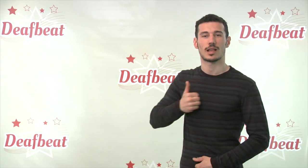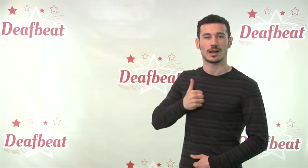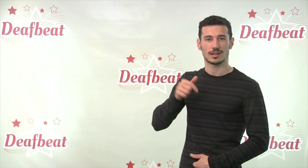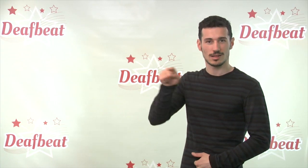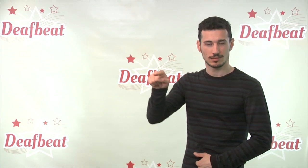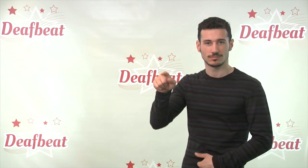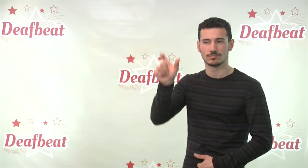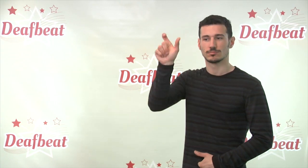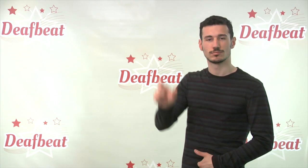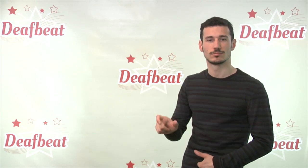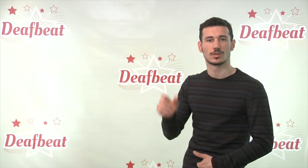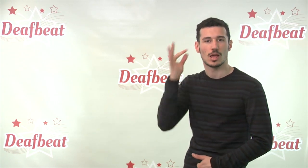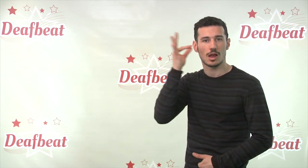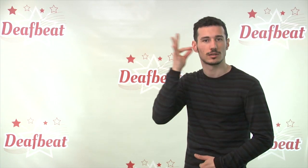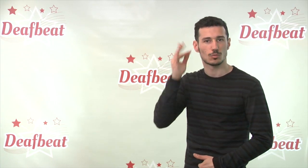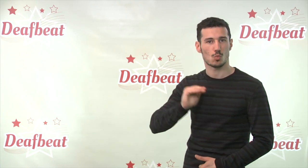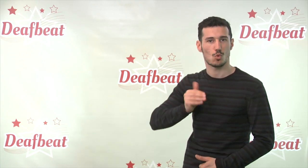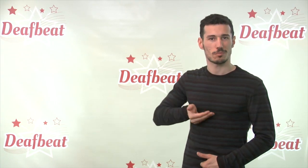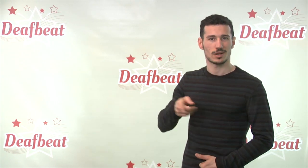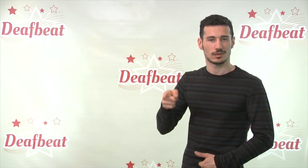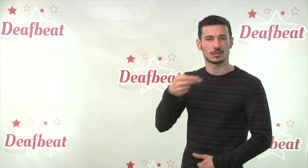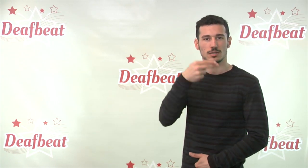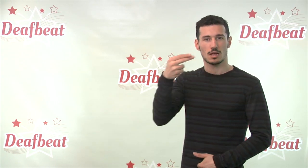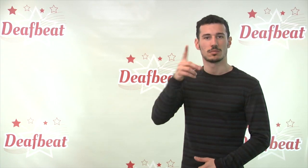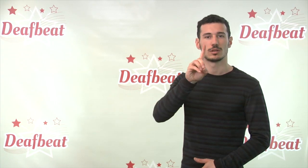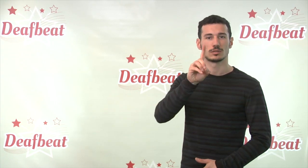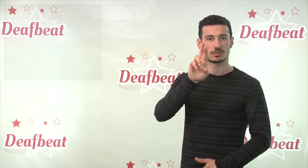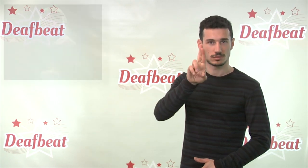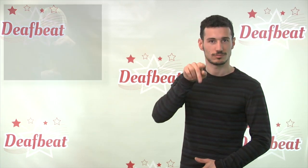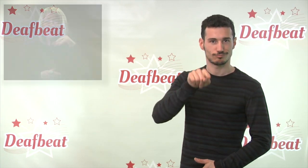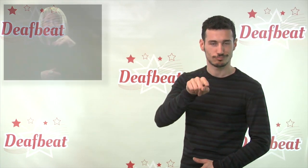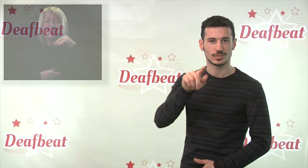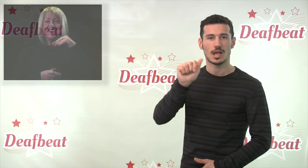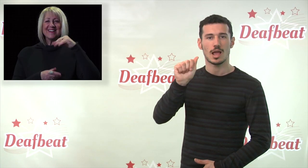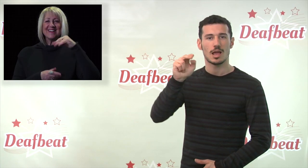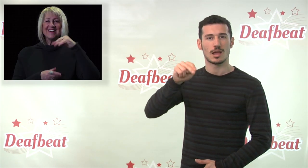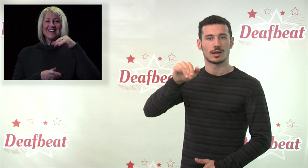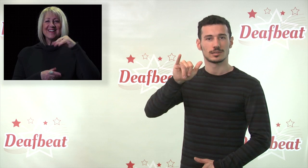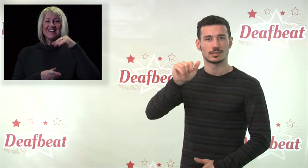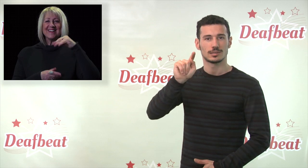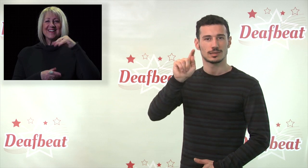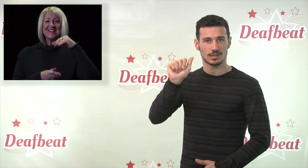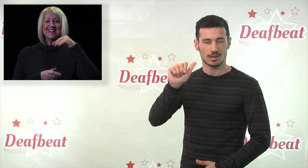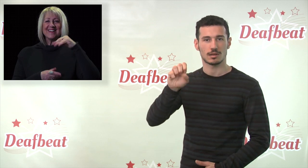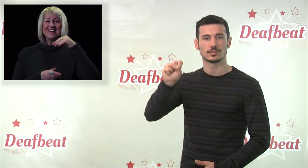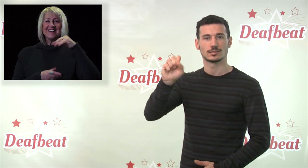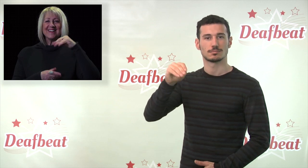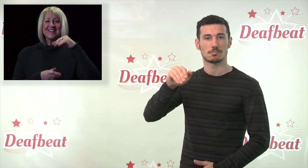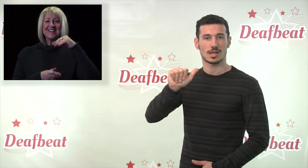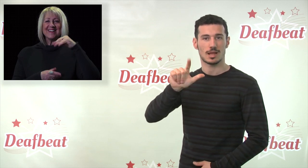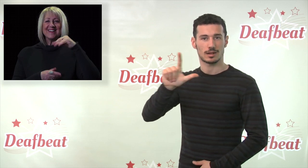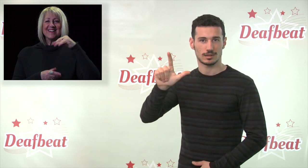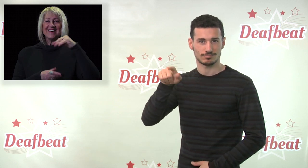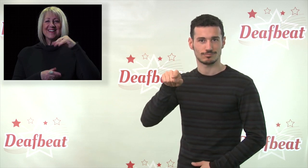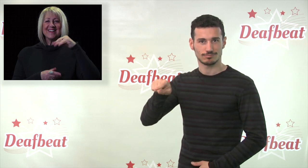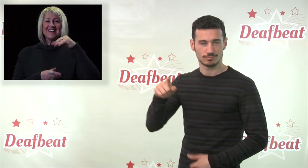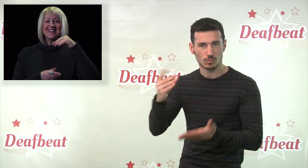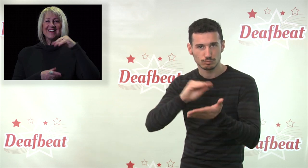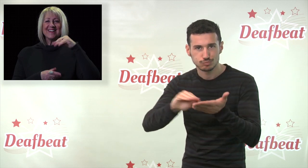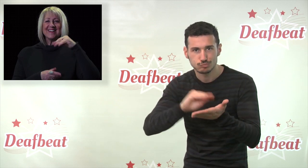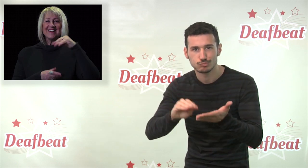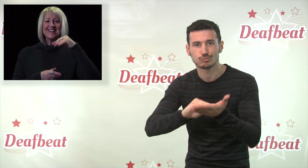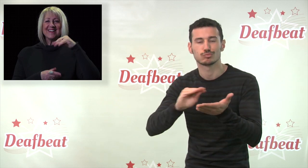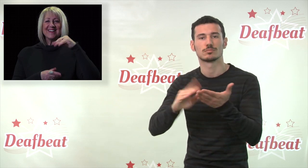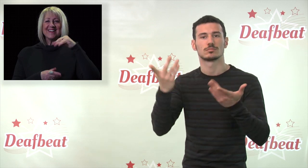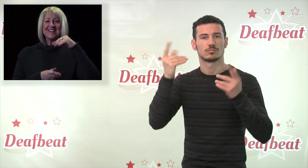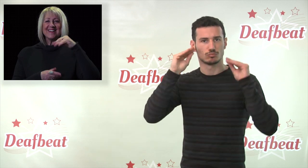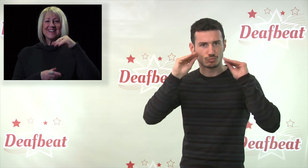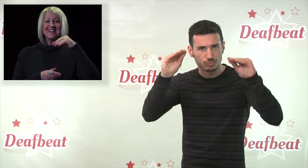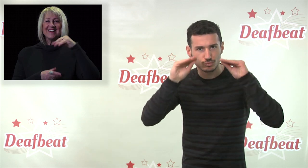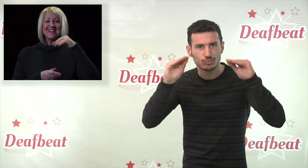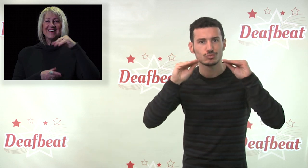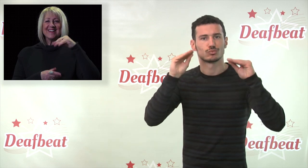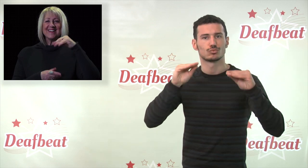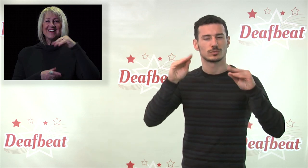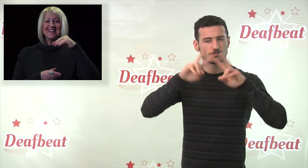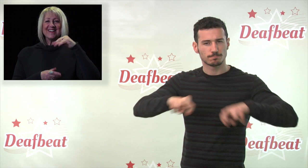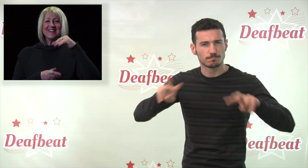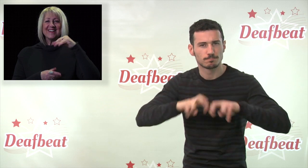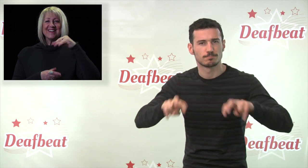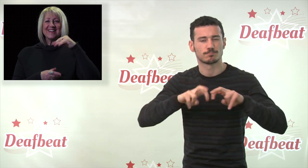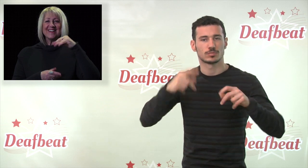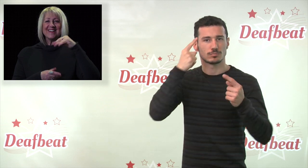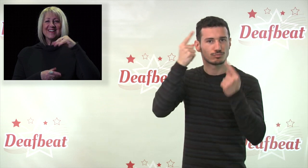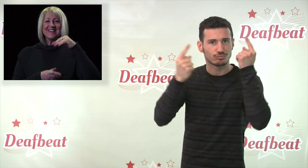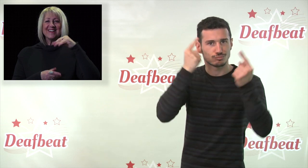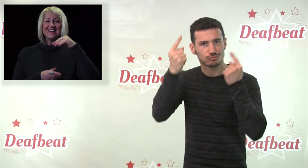Dr. Anita Small is a hearing Canadian teacher, writer, researcher and innovator who has helped and